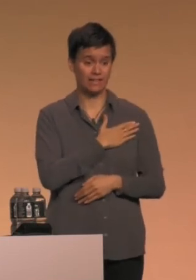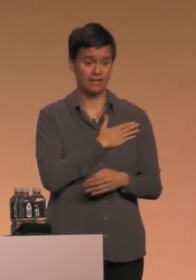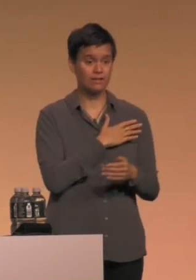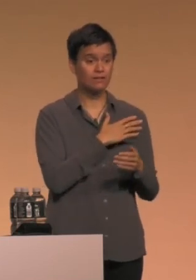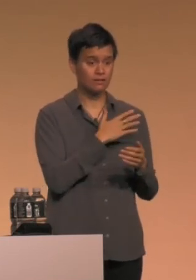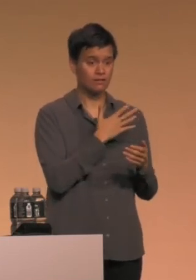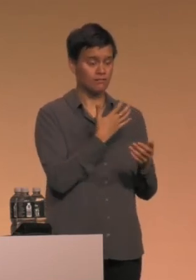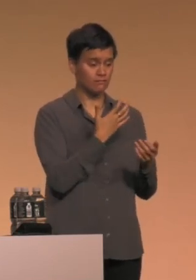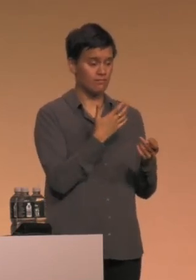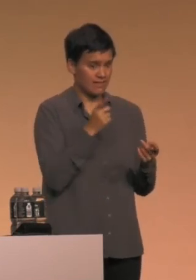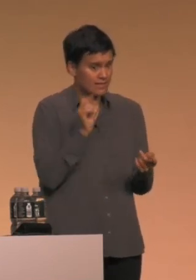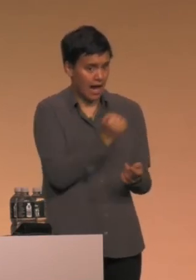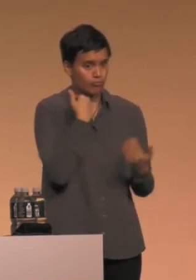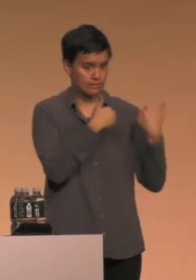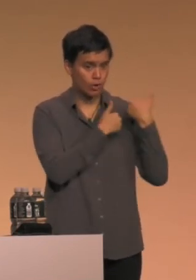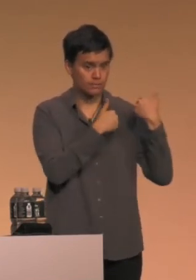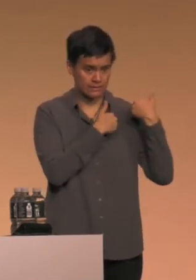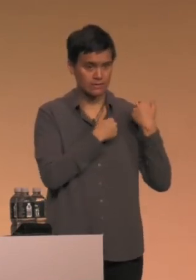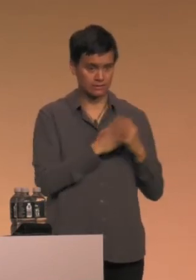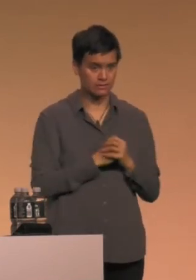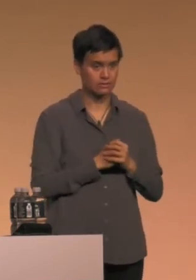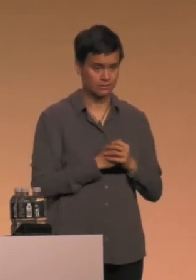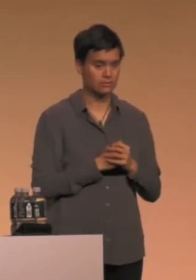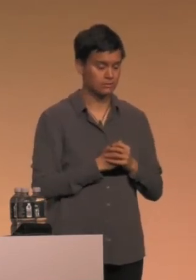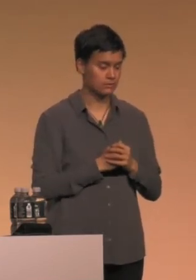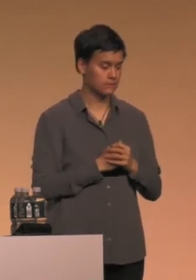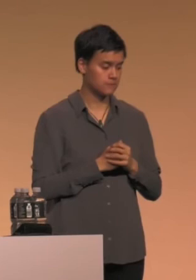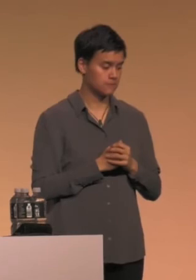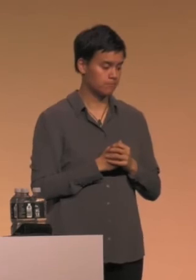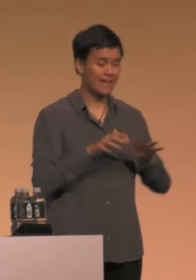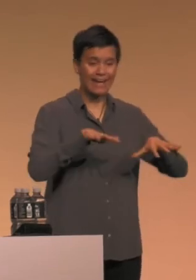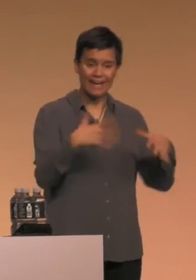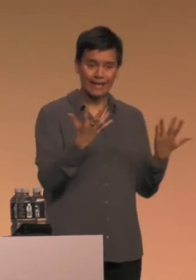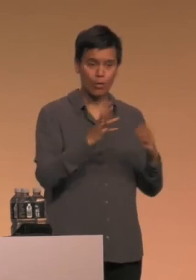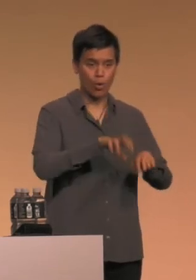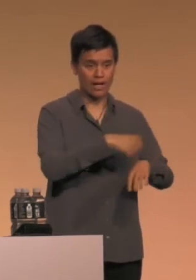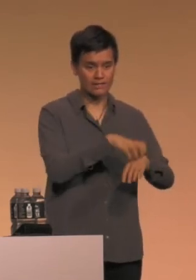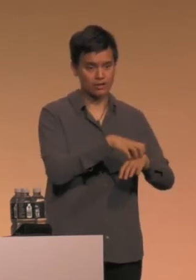that we hold in any organization, which basically